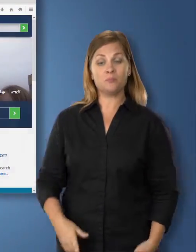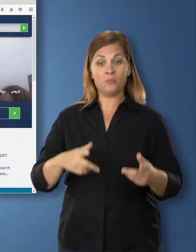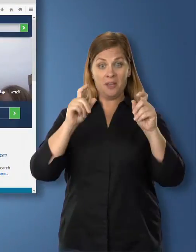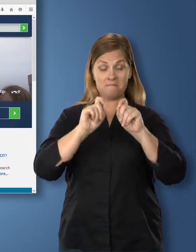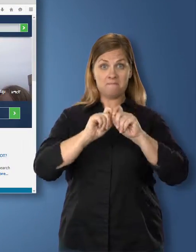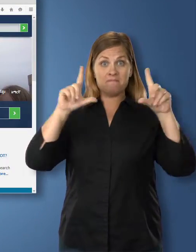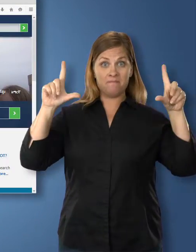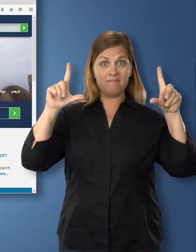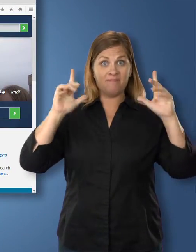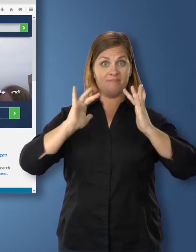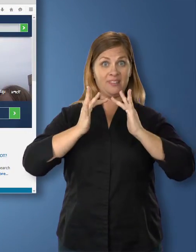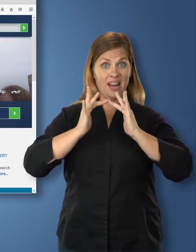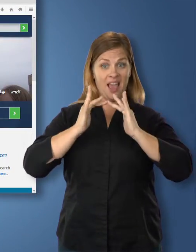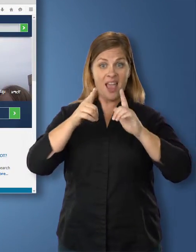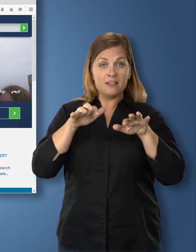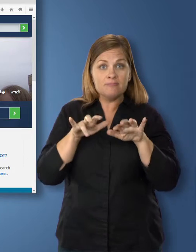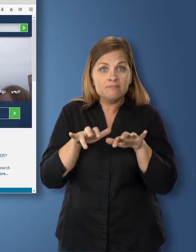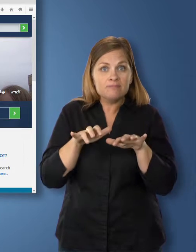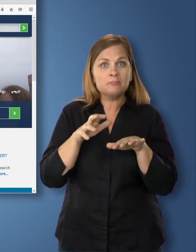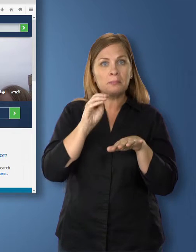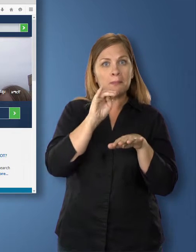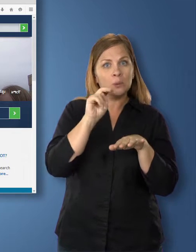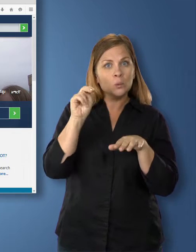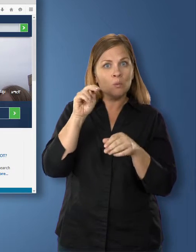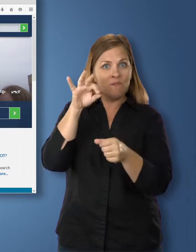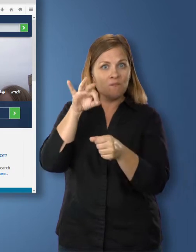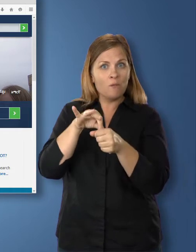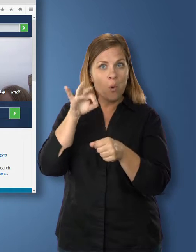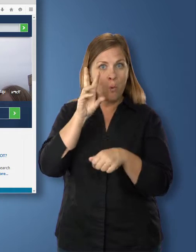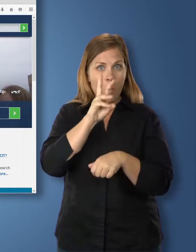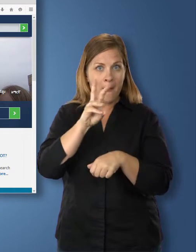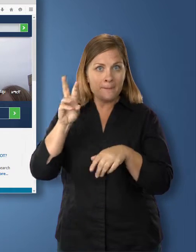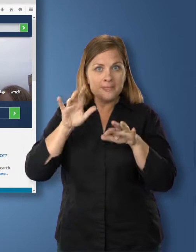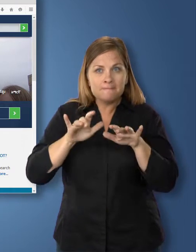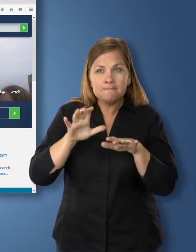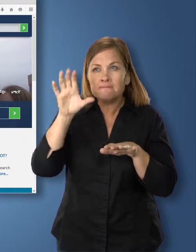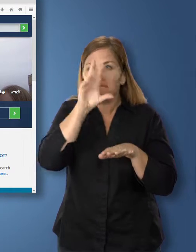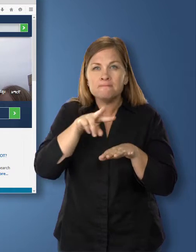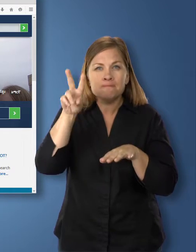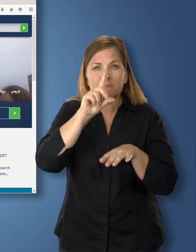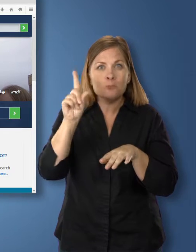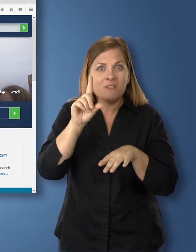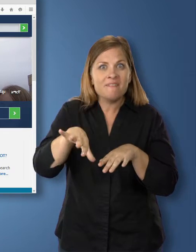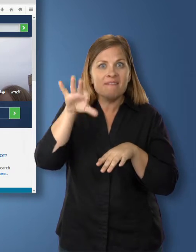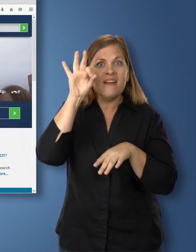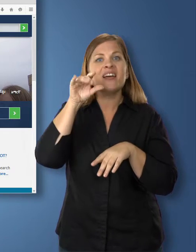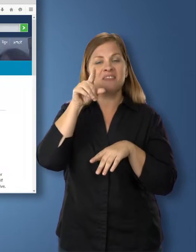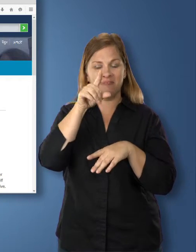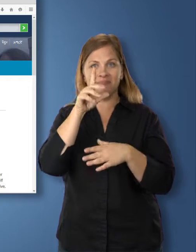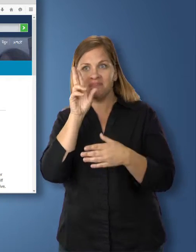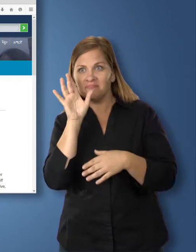To register online, visit the Minnesota Votes website. Look for how to register to vote online.